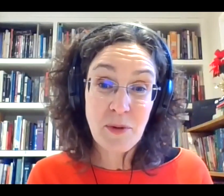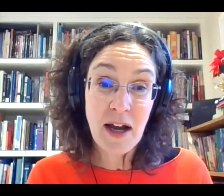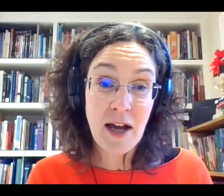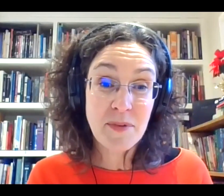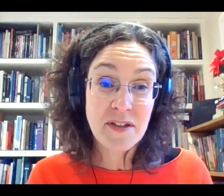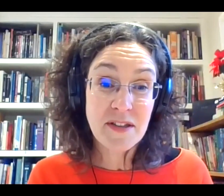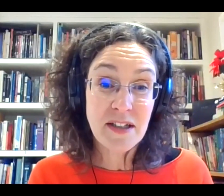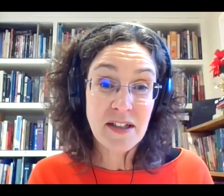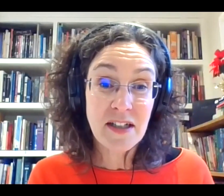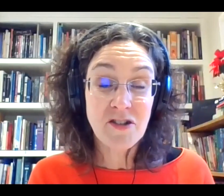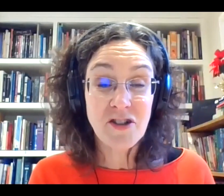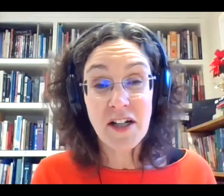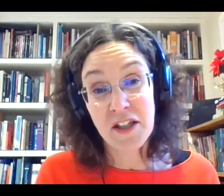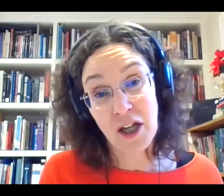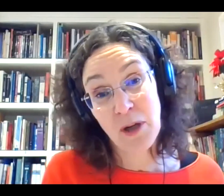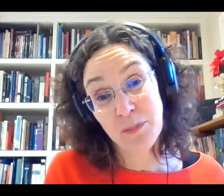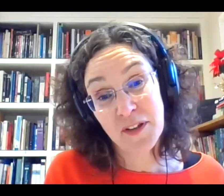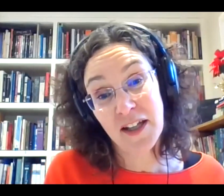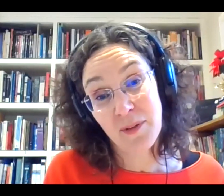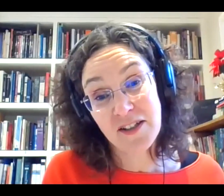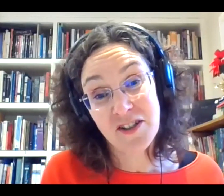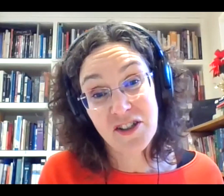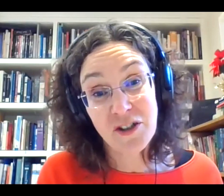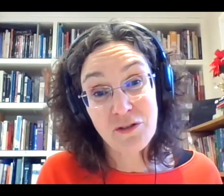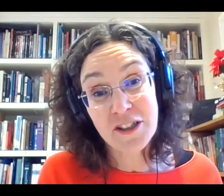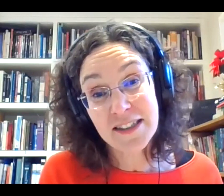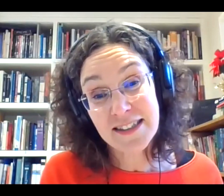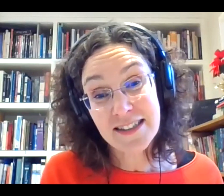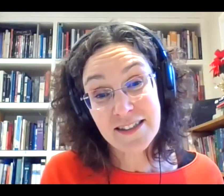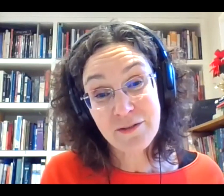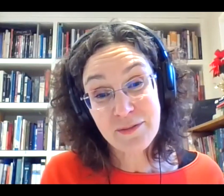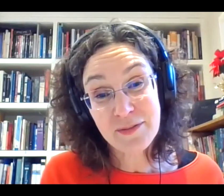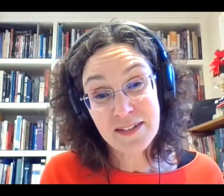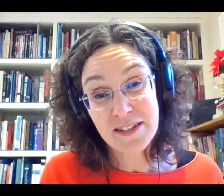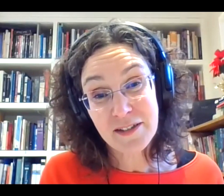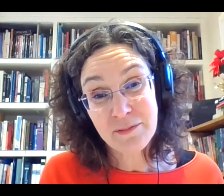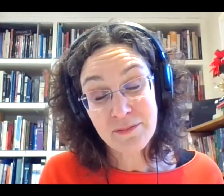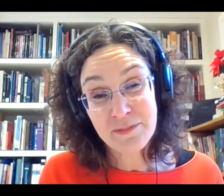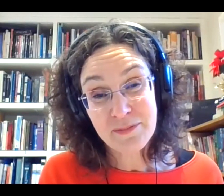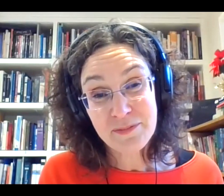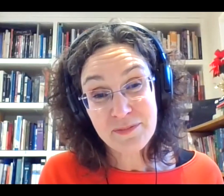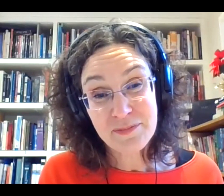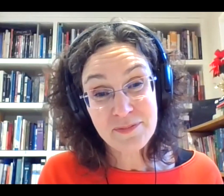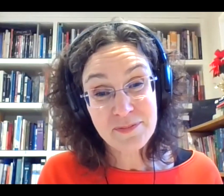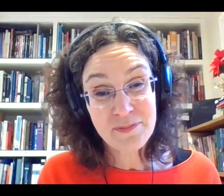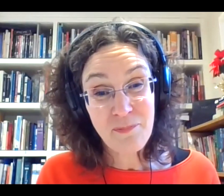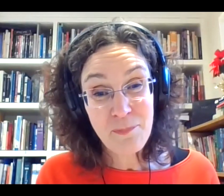So, perhaps, Jonathan, I might put that question to you first.